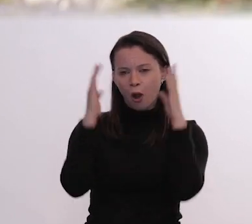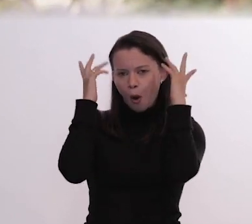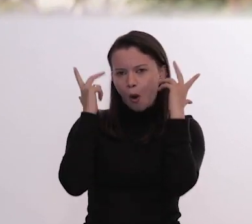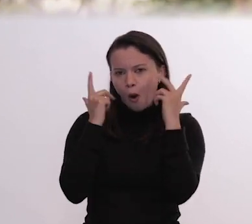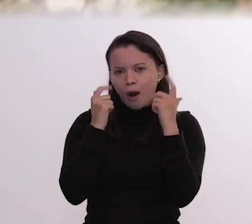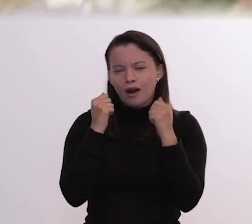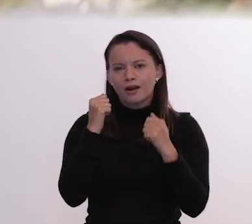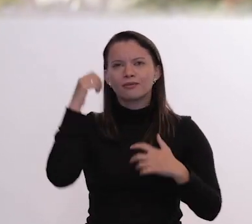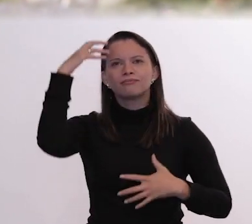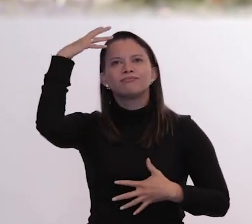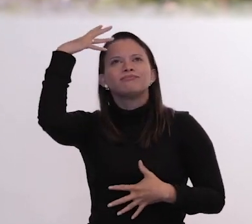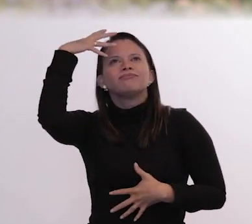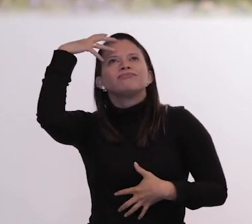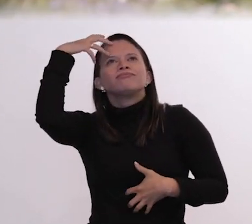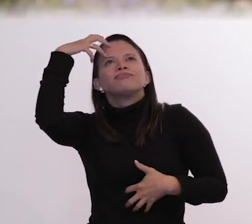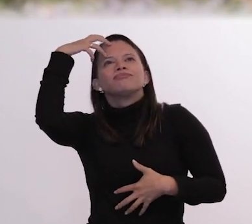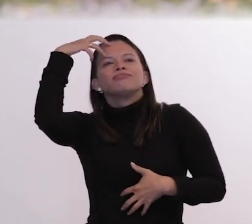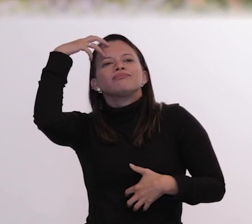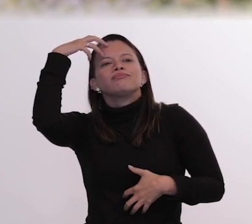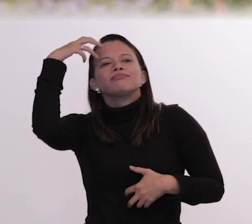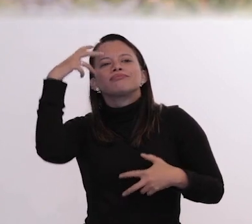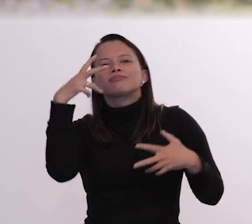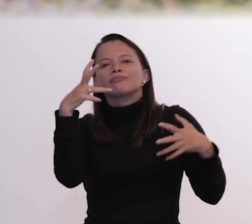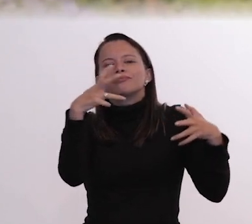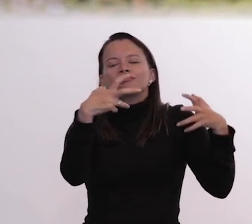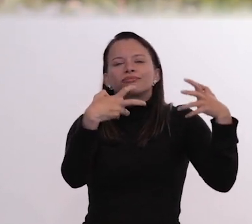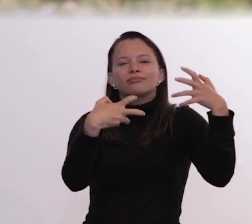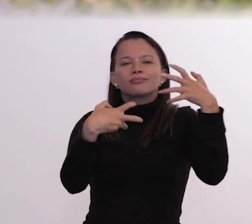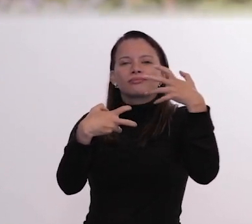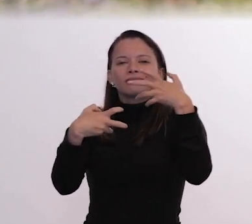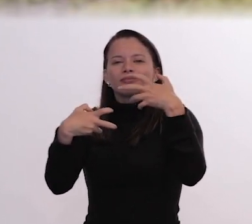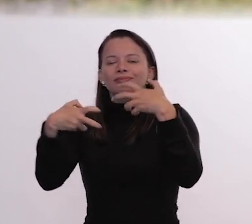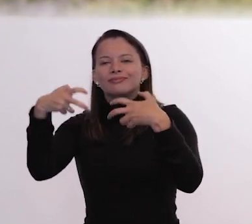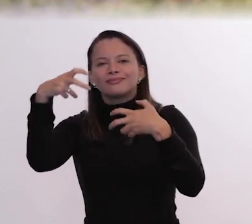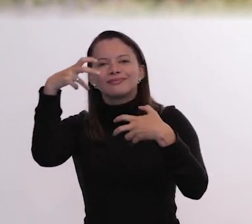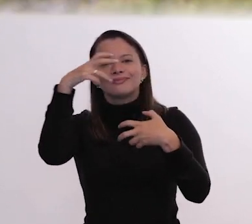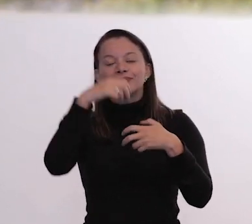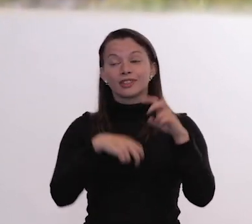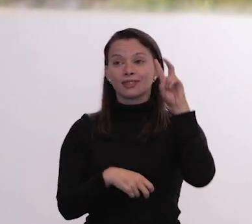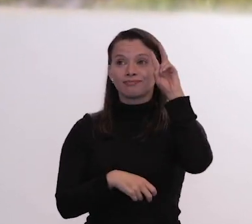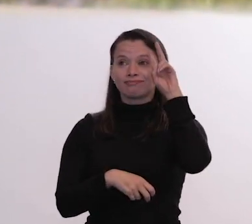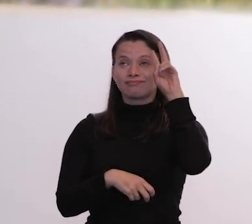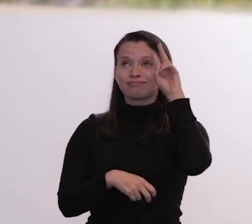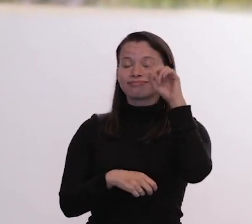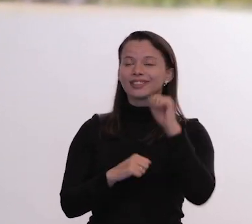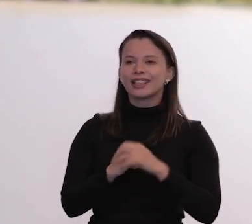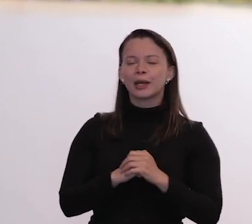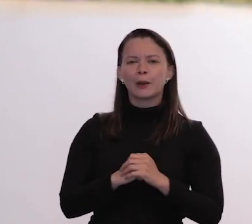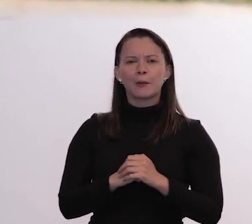And that was the idea of Joaquim Eugênio de Lima, to give us a representative example, right?